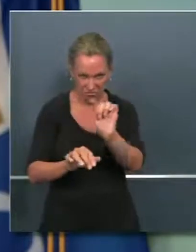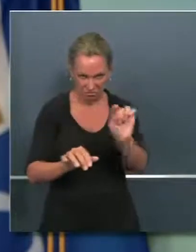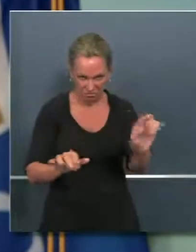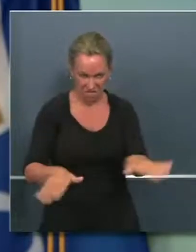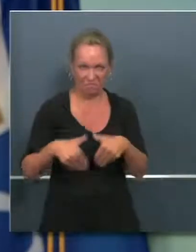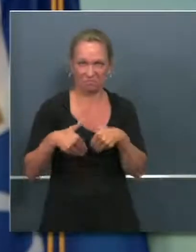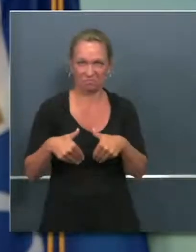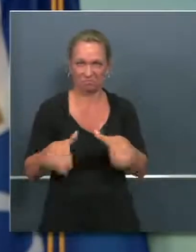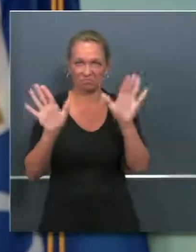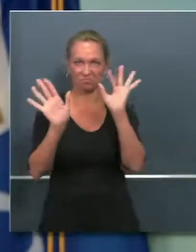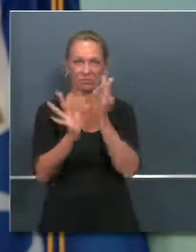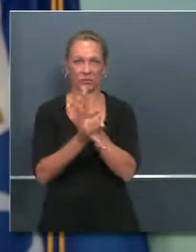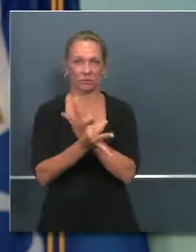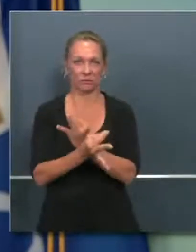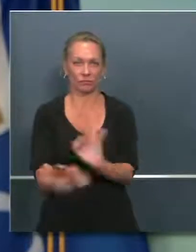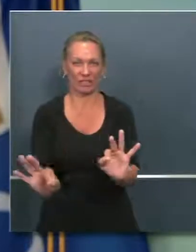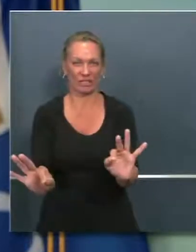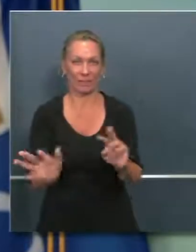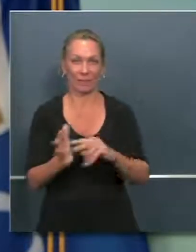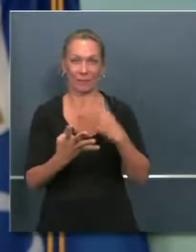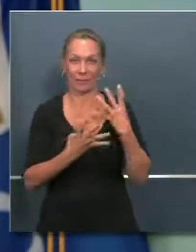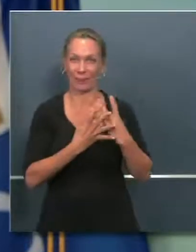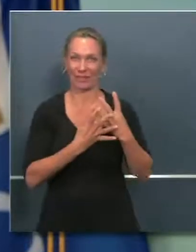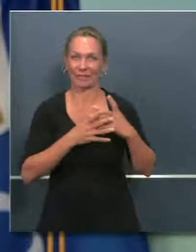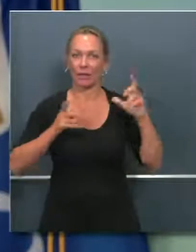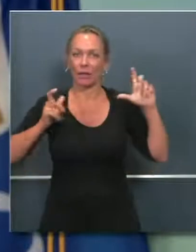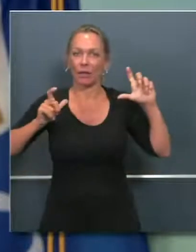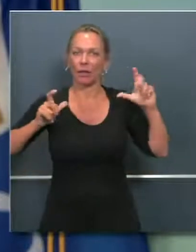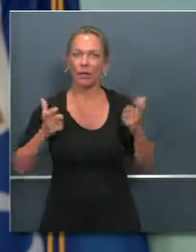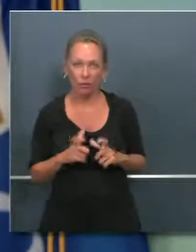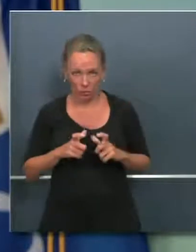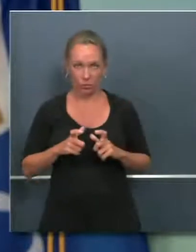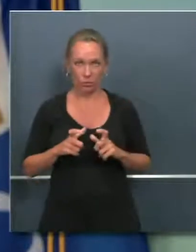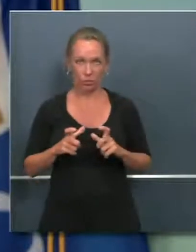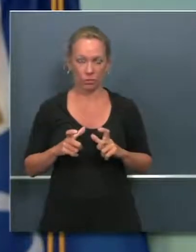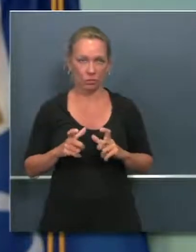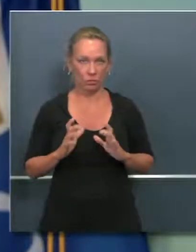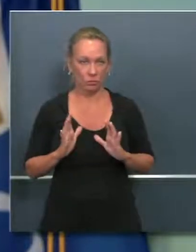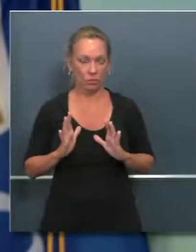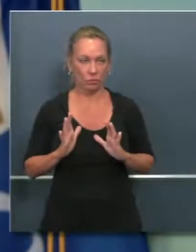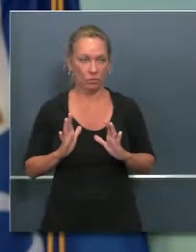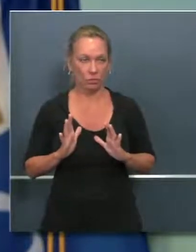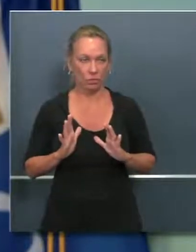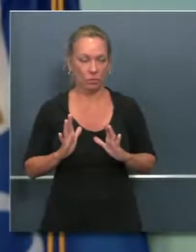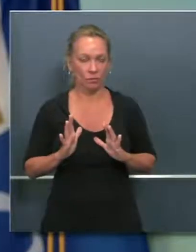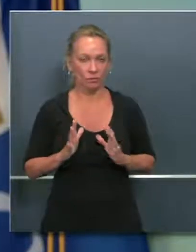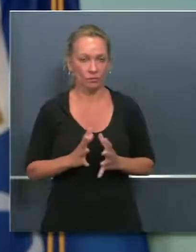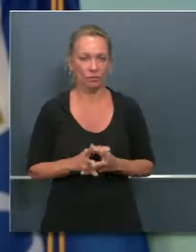screened the challenge is only 40 of them have a place to go and so the question is do you make a